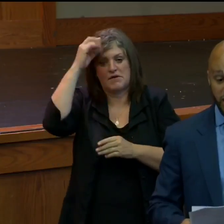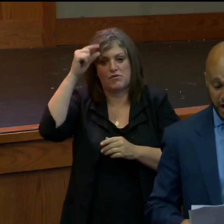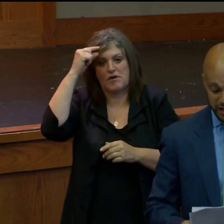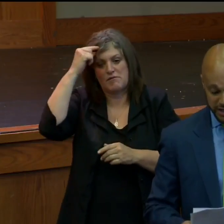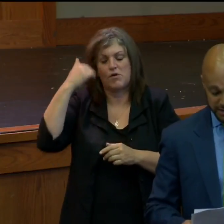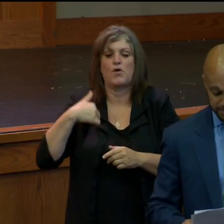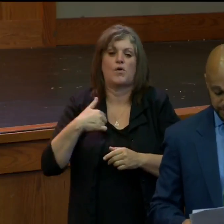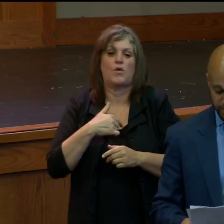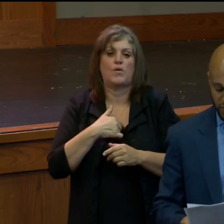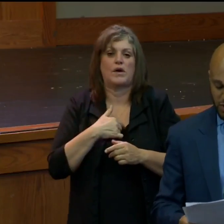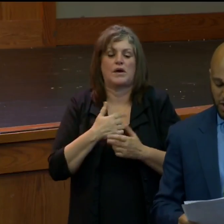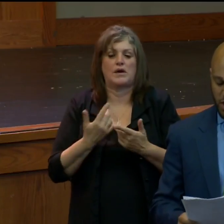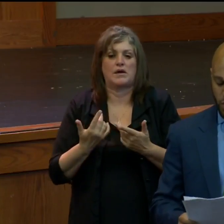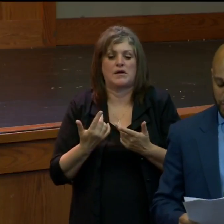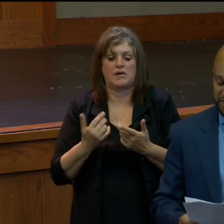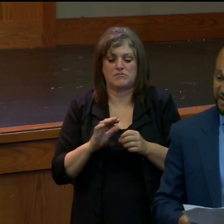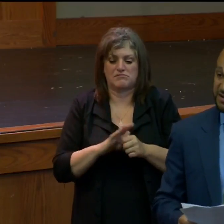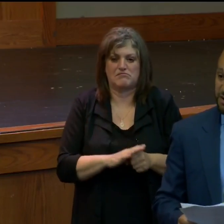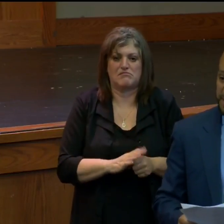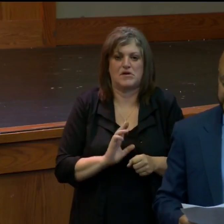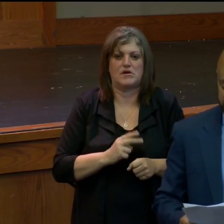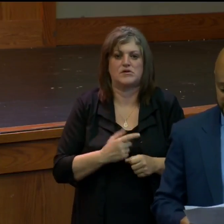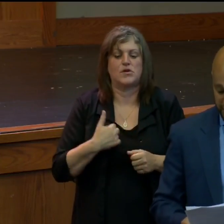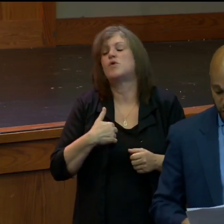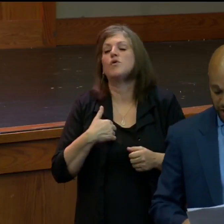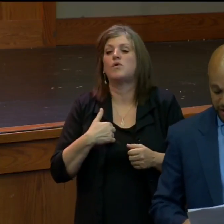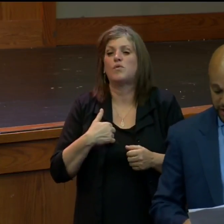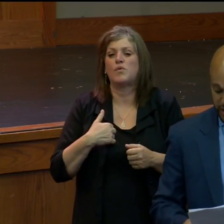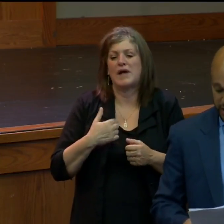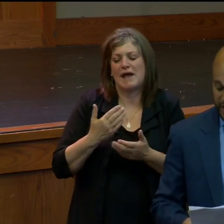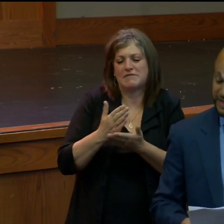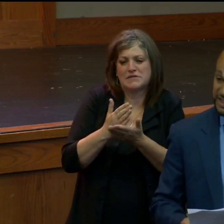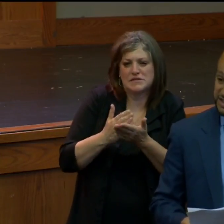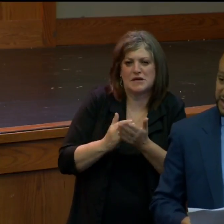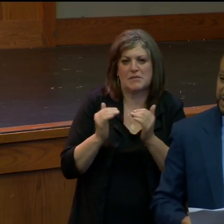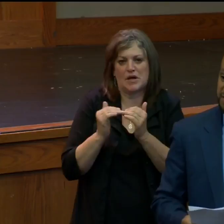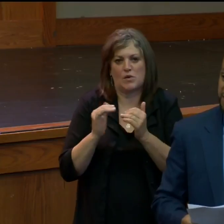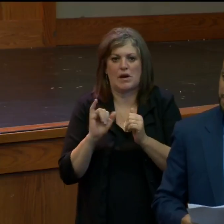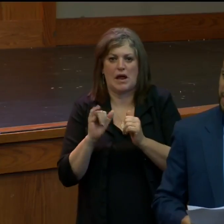WE ARE A COLONY. WHILE WE FIGHT FOR PIECES OF EQUALITY LIKE LEGISLATIVE AND